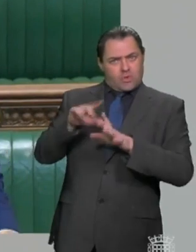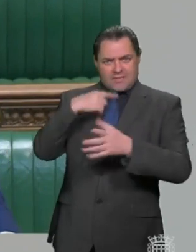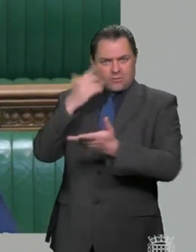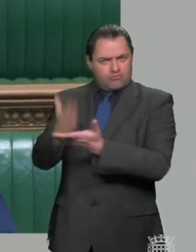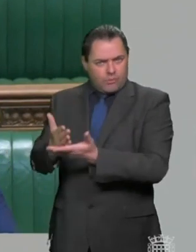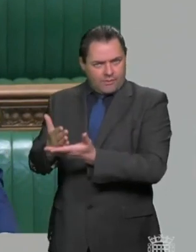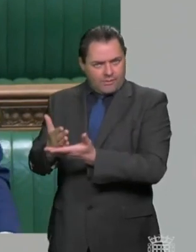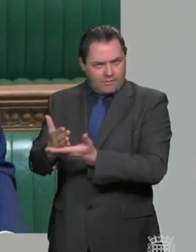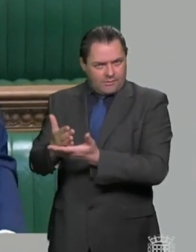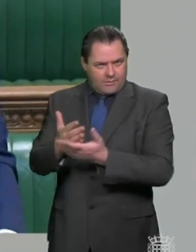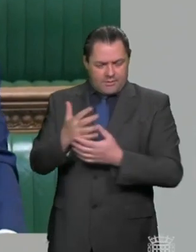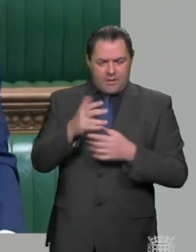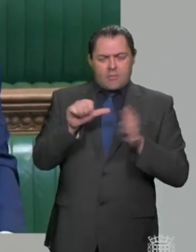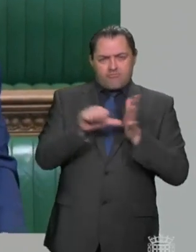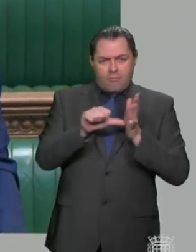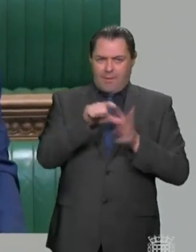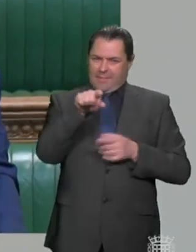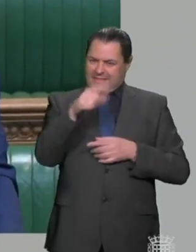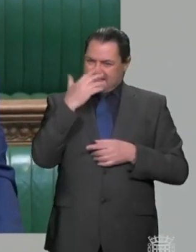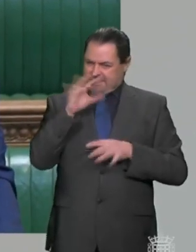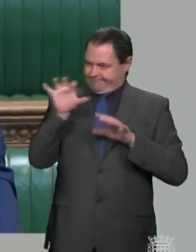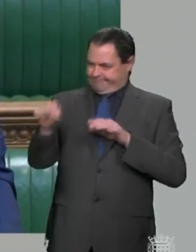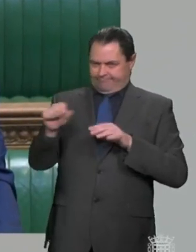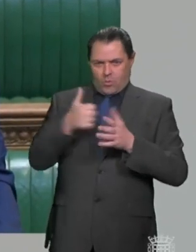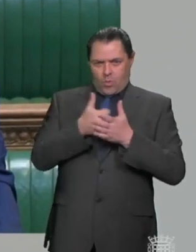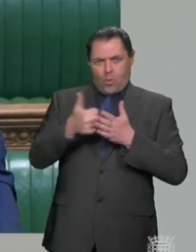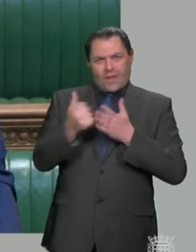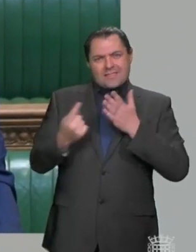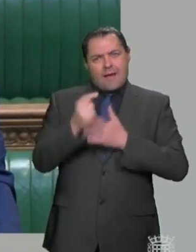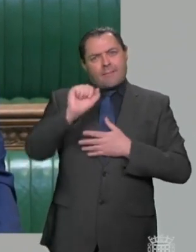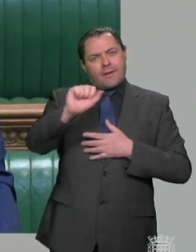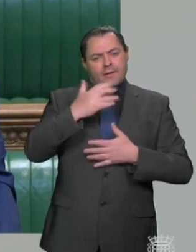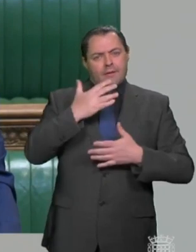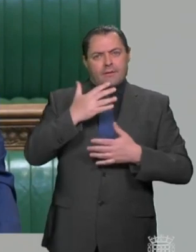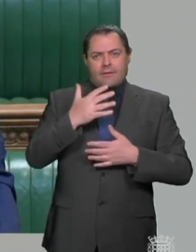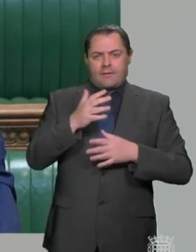There is a pattern of behaviour here. There was clearly a lack of planning, poor decision making,